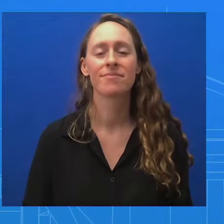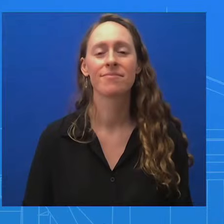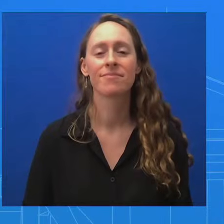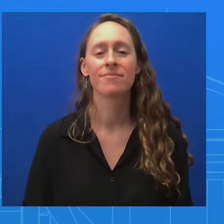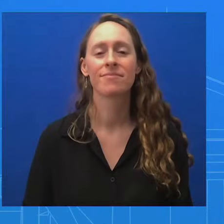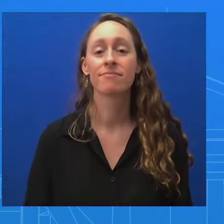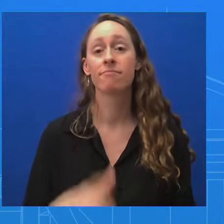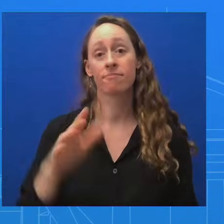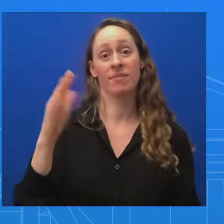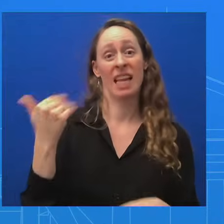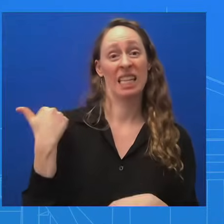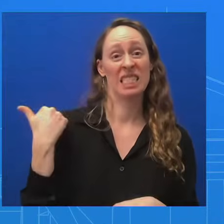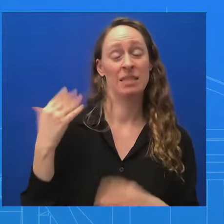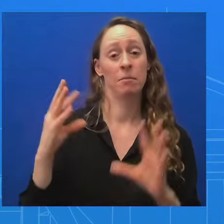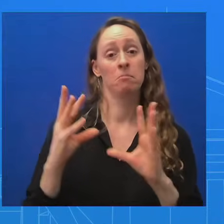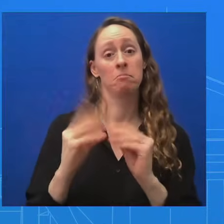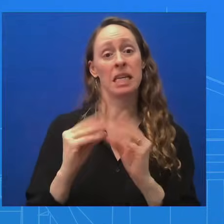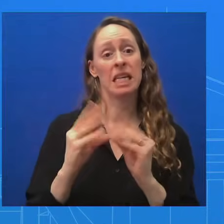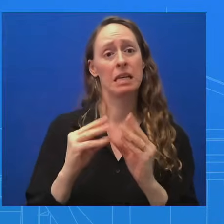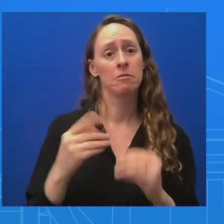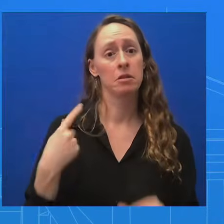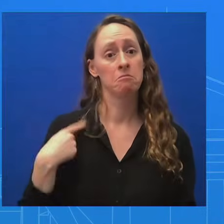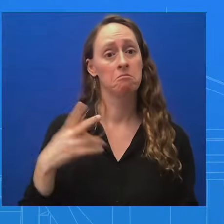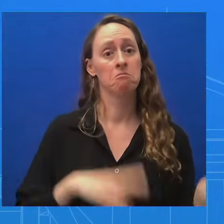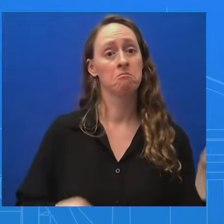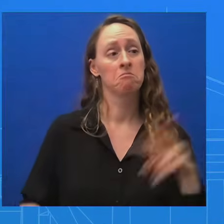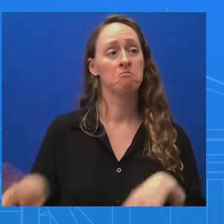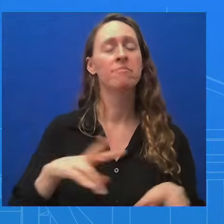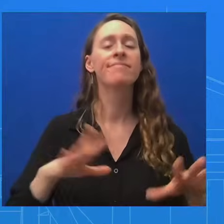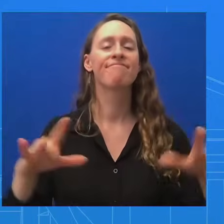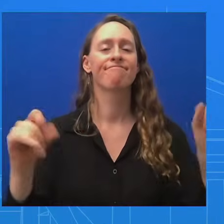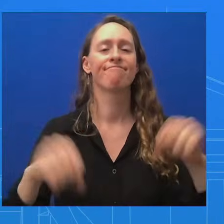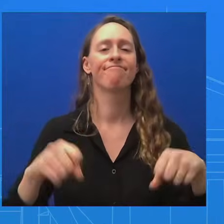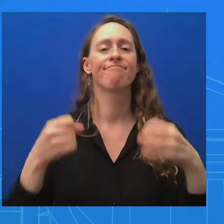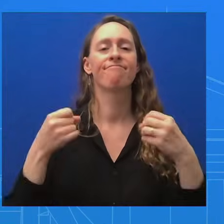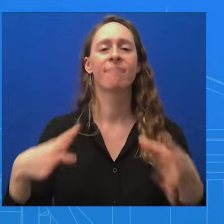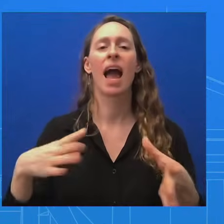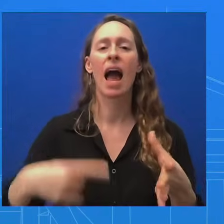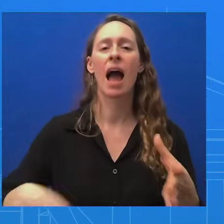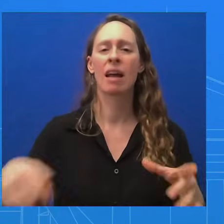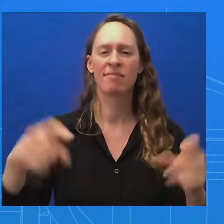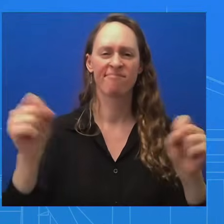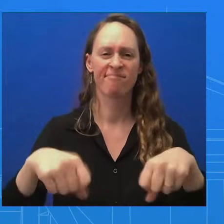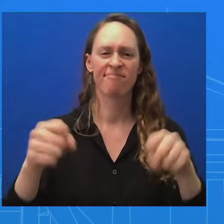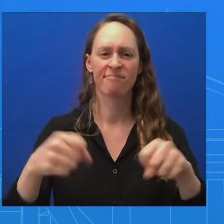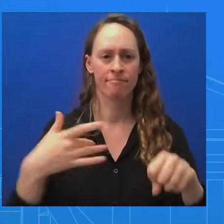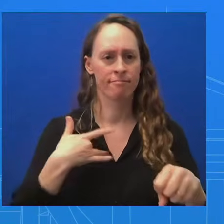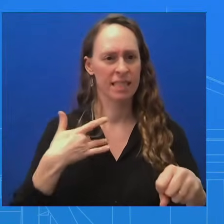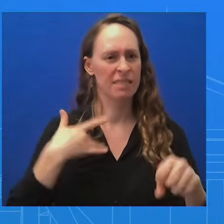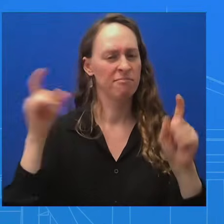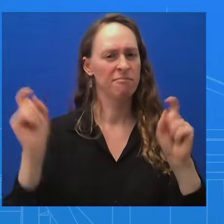they needed to deal with Ukraine and also the border. So, there was a broad agreement there. I'm not going to get into specifics on how that would look like.